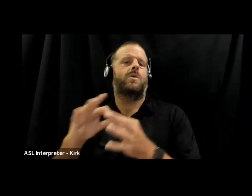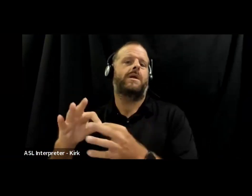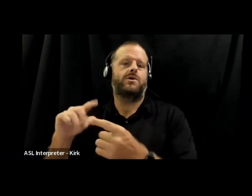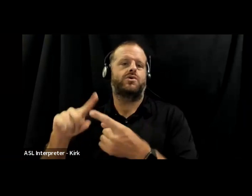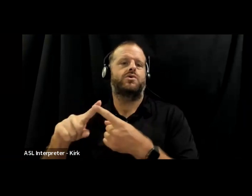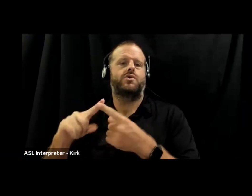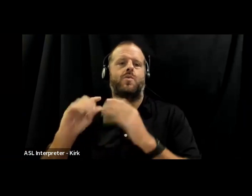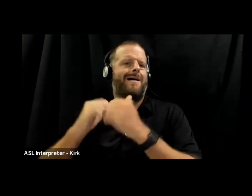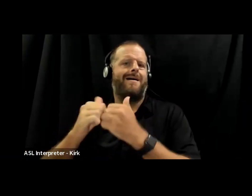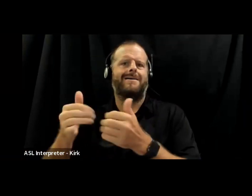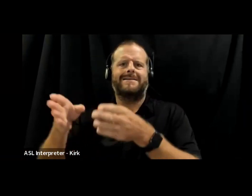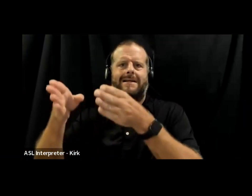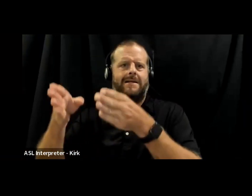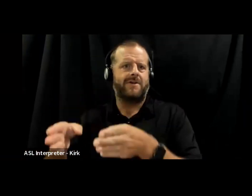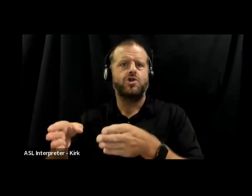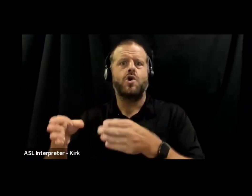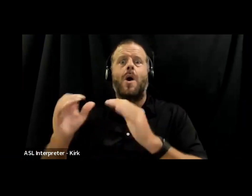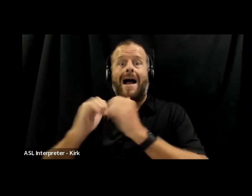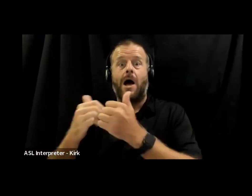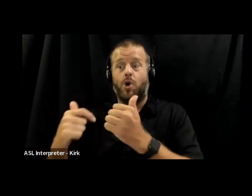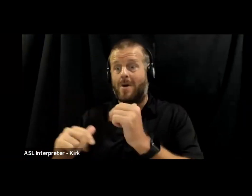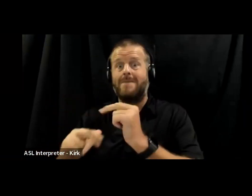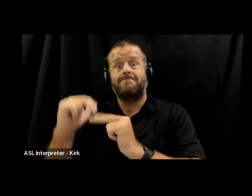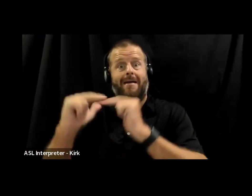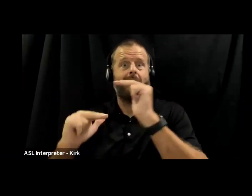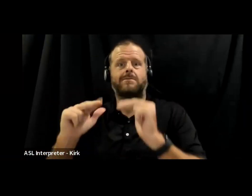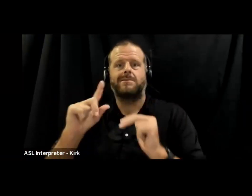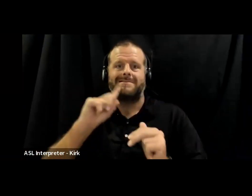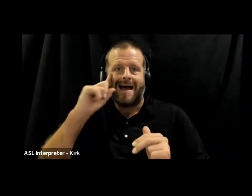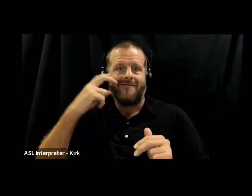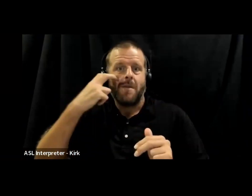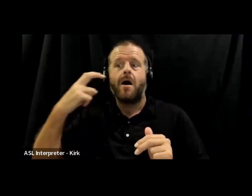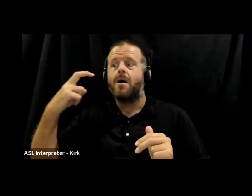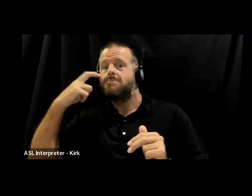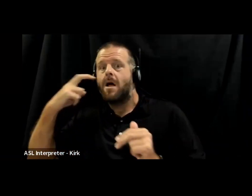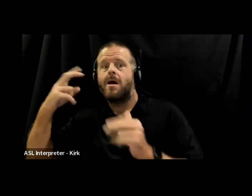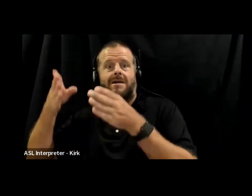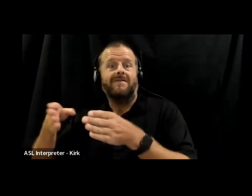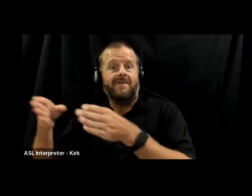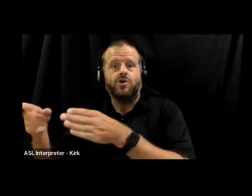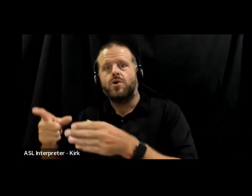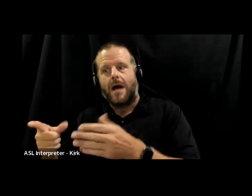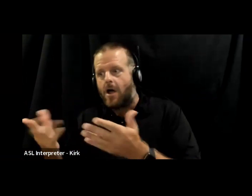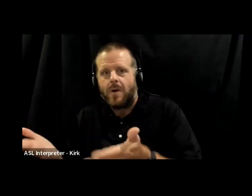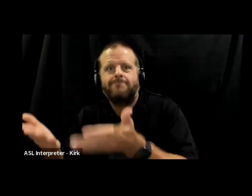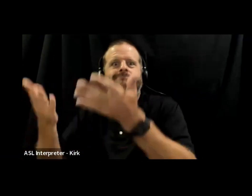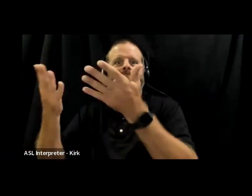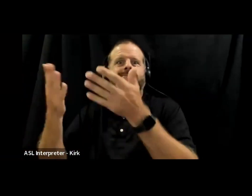individual, how do we build this DeafBlind or blind individual so that they can take advantage of those opportunities?